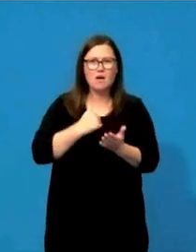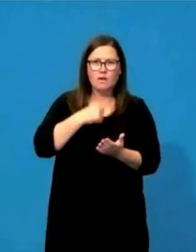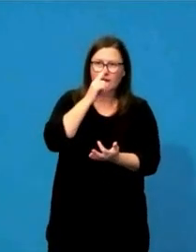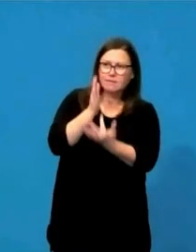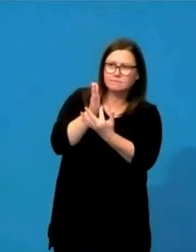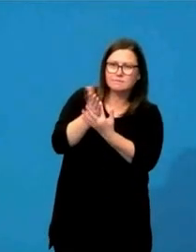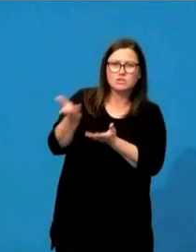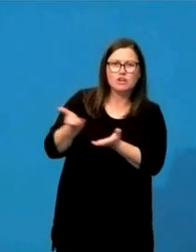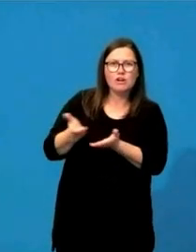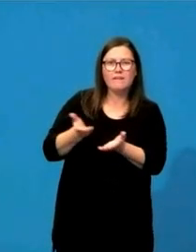That's where it's all fallen down.